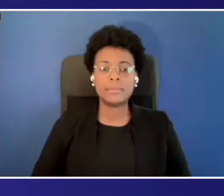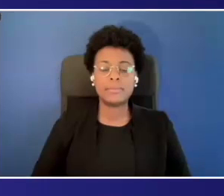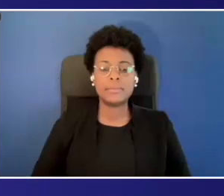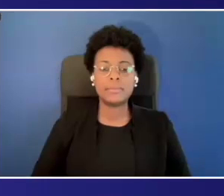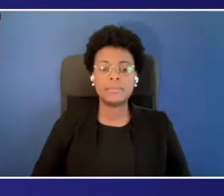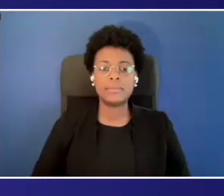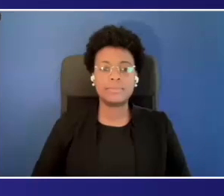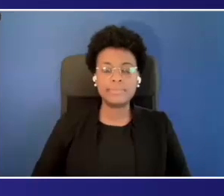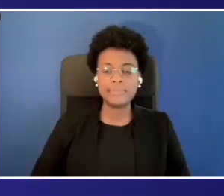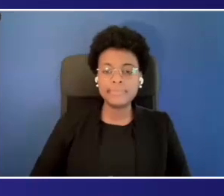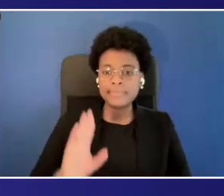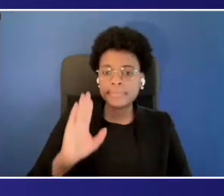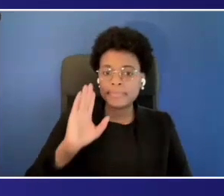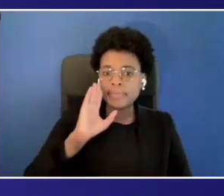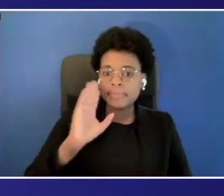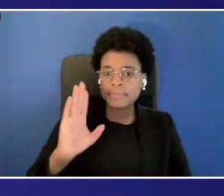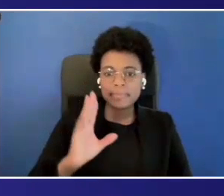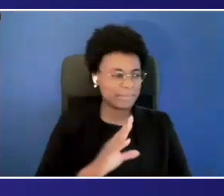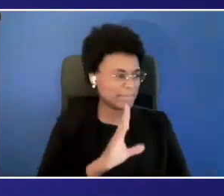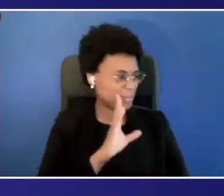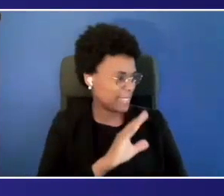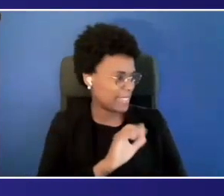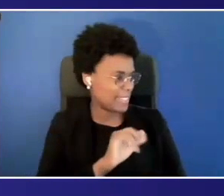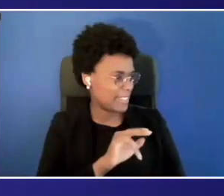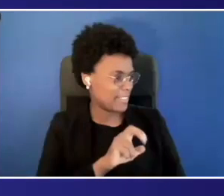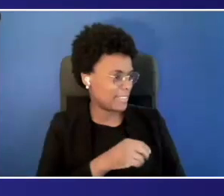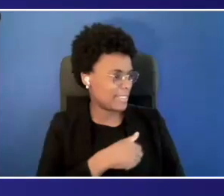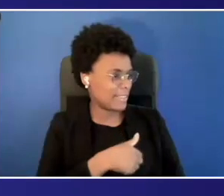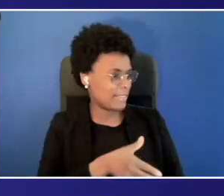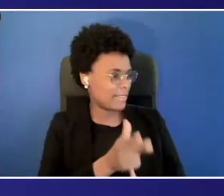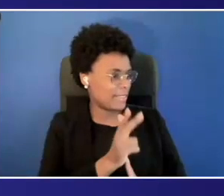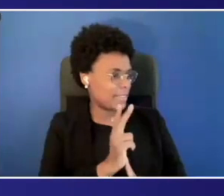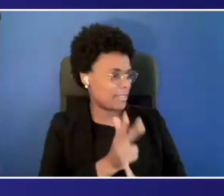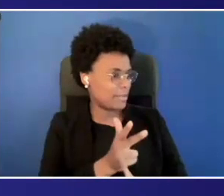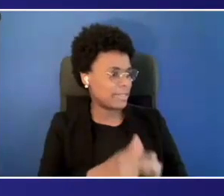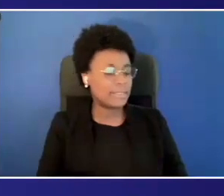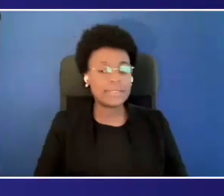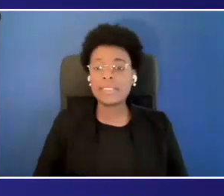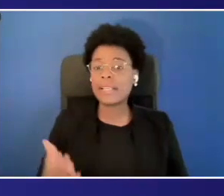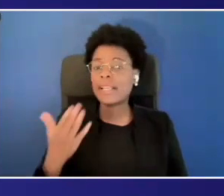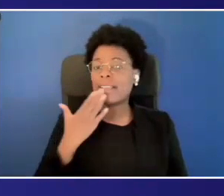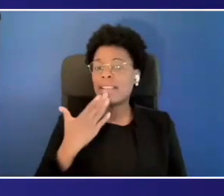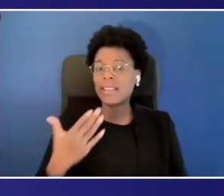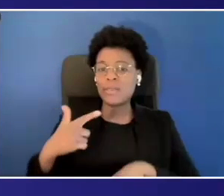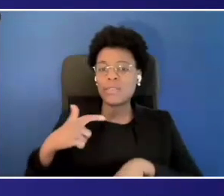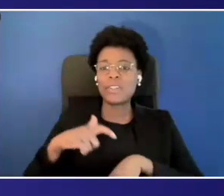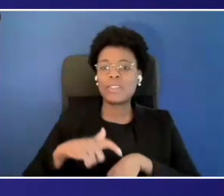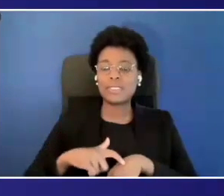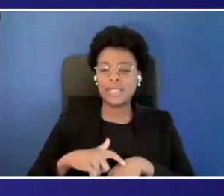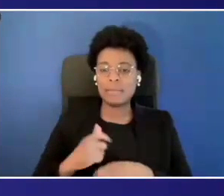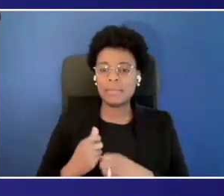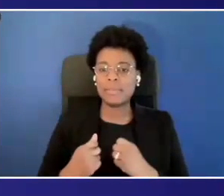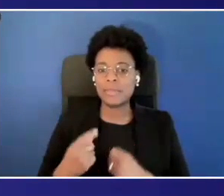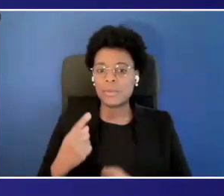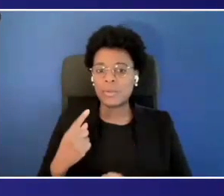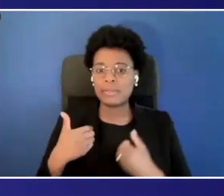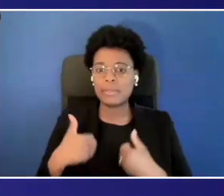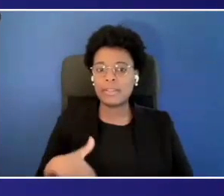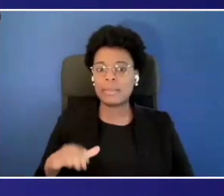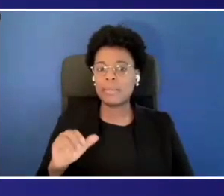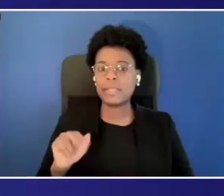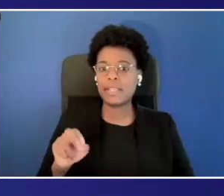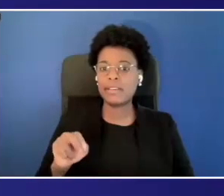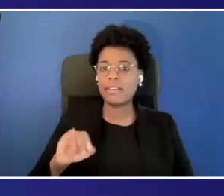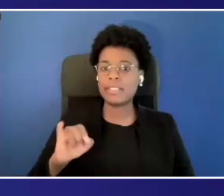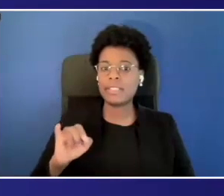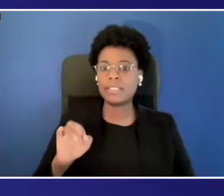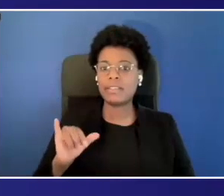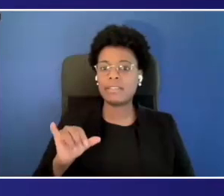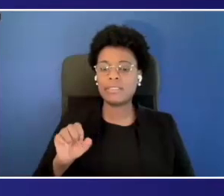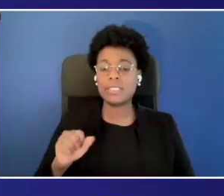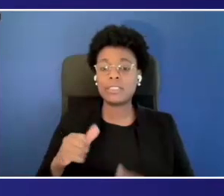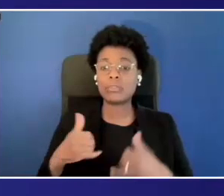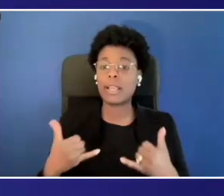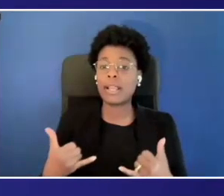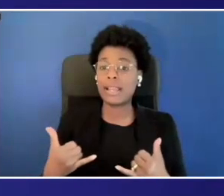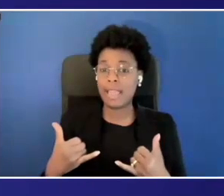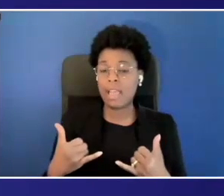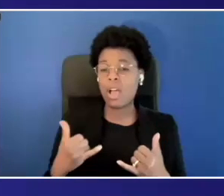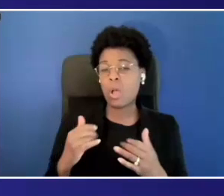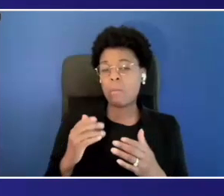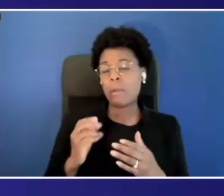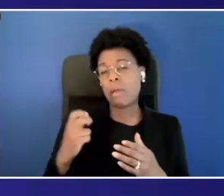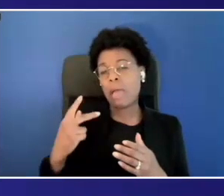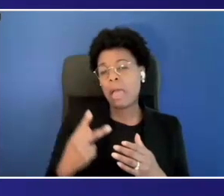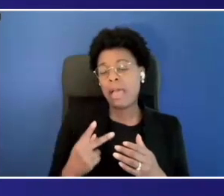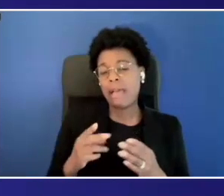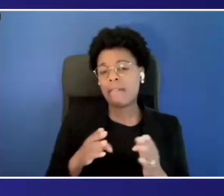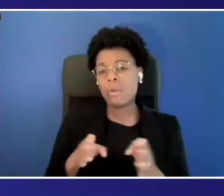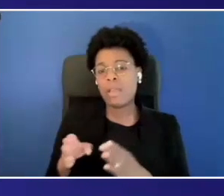Hello. Hi Karen, you have 3ÿmin. Yes, thank you for your time everybody. My name is Karen Jeffries and I am currently more than halfway through my PSLF and IDR plans.